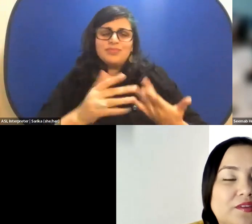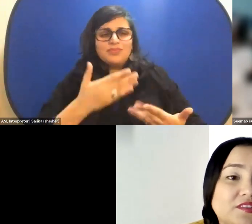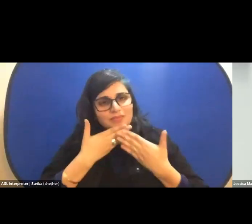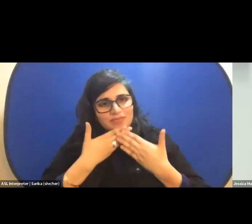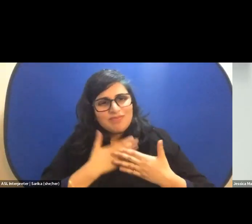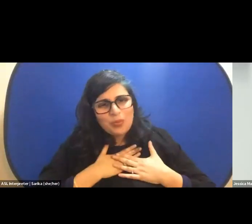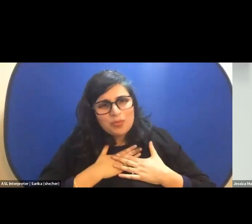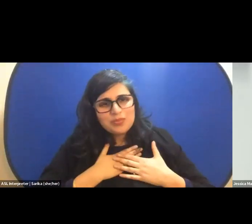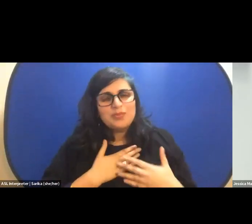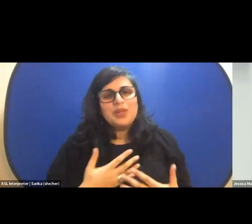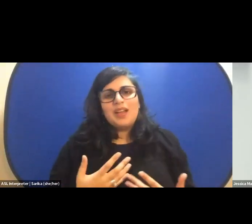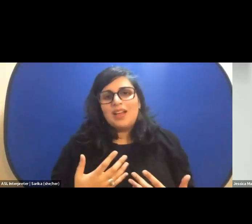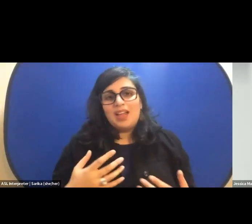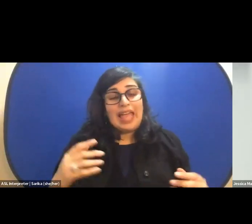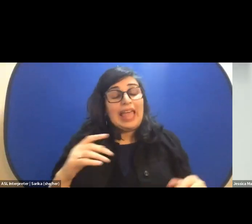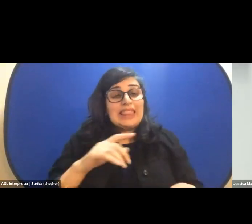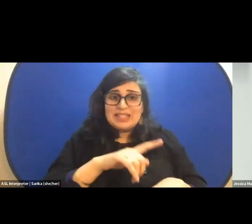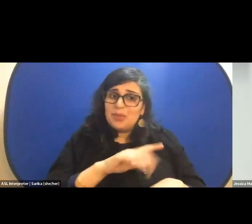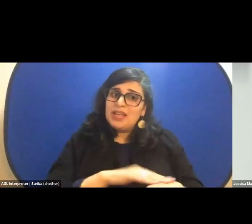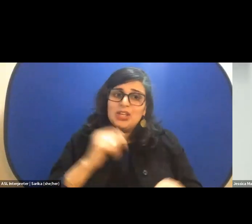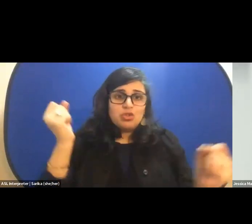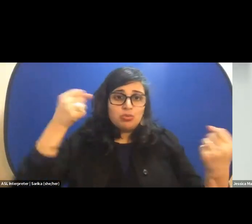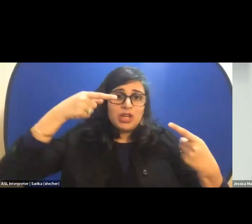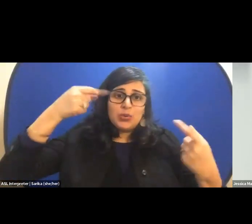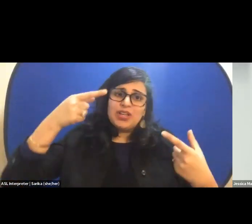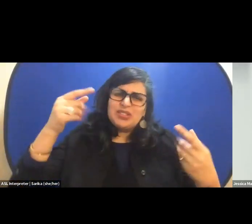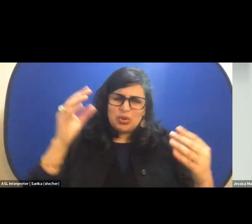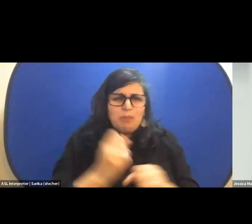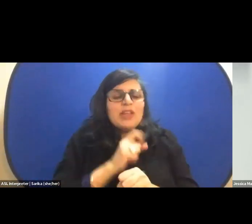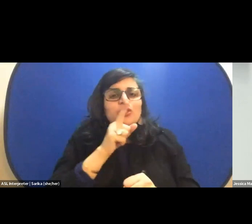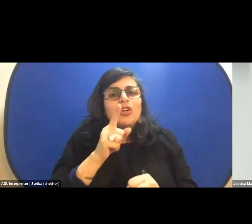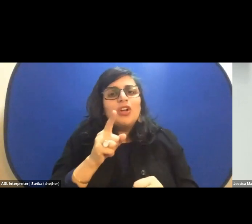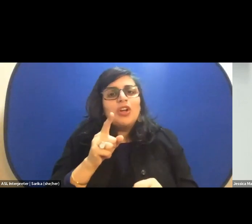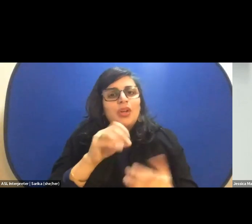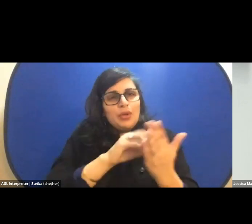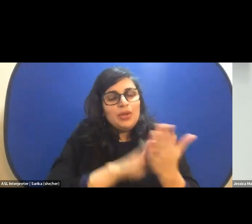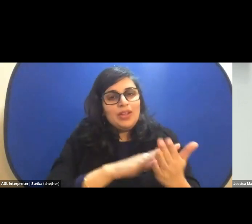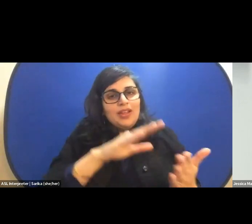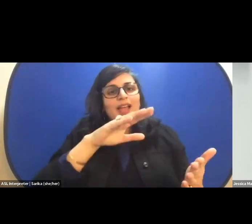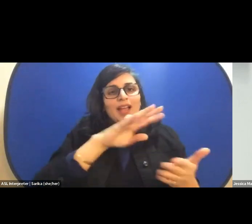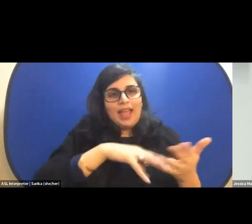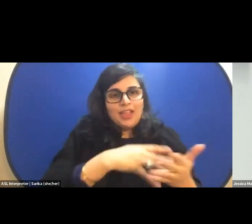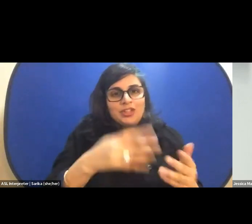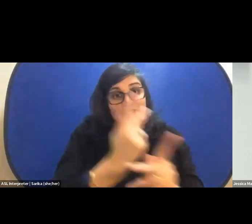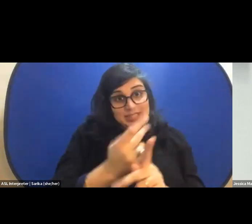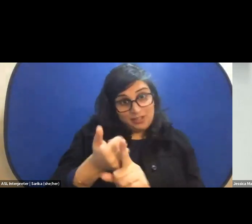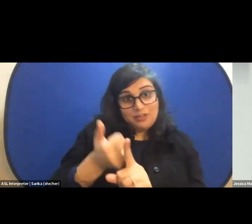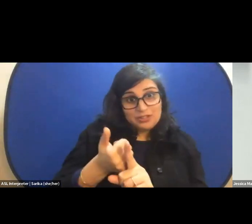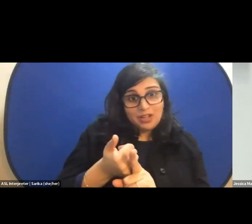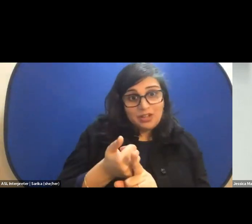Again, appreciate everybody showing up and empathizing with everybody that's gone through the struggles and how this could be